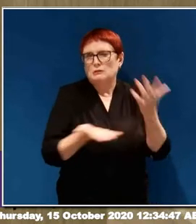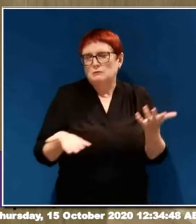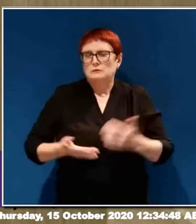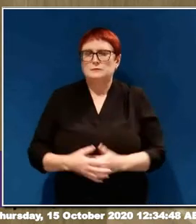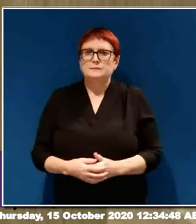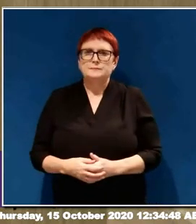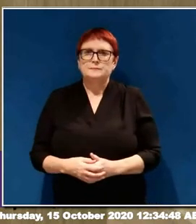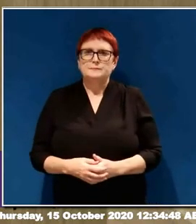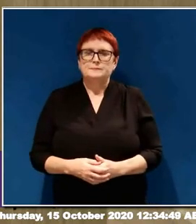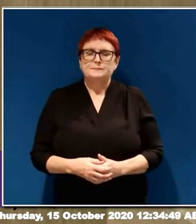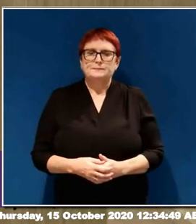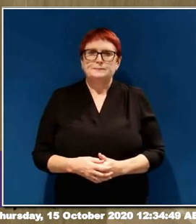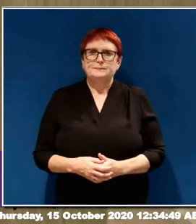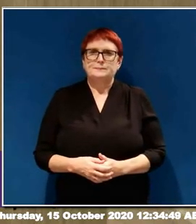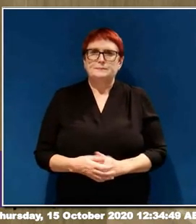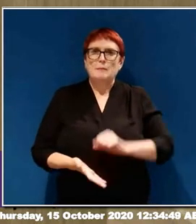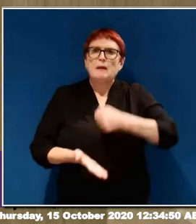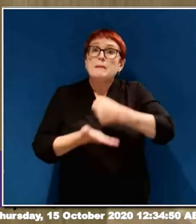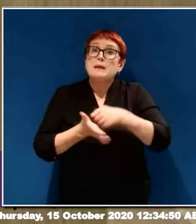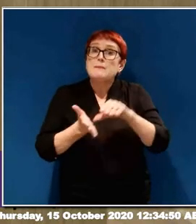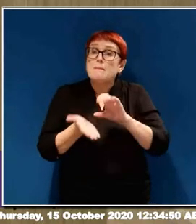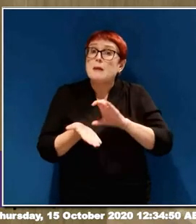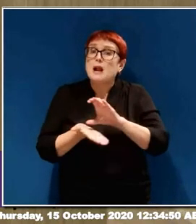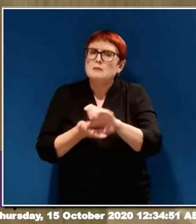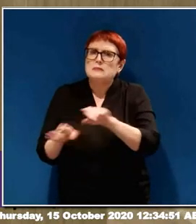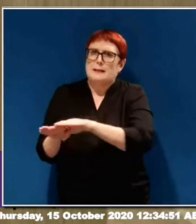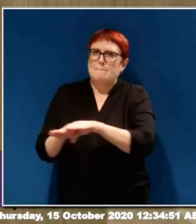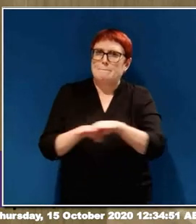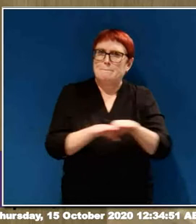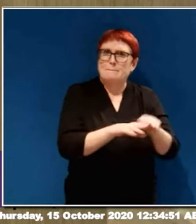Just want to ask a couple more questions before I move to the next topic.